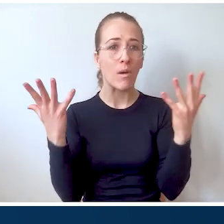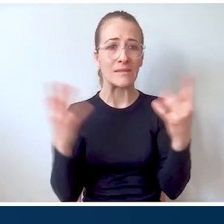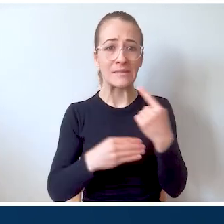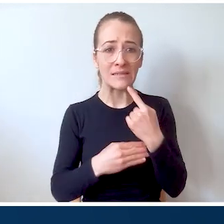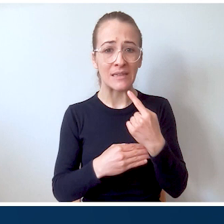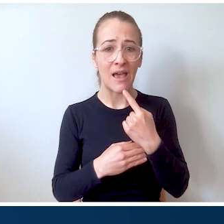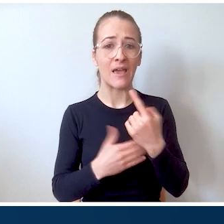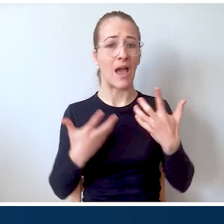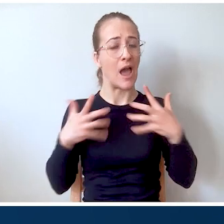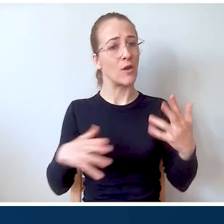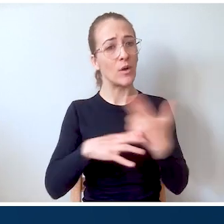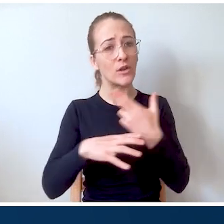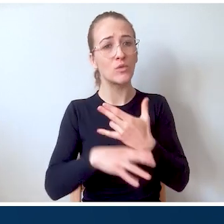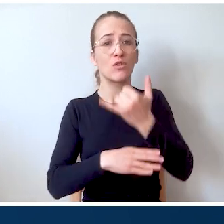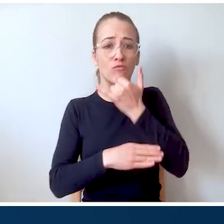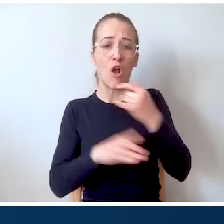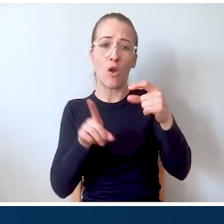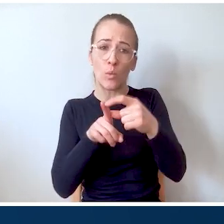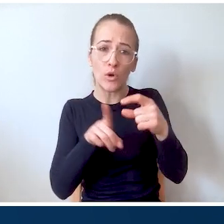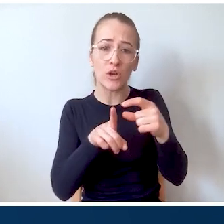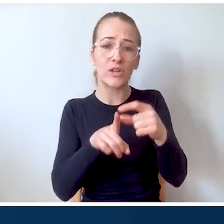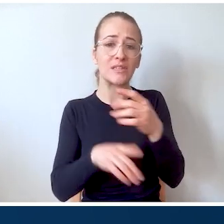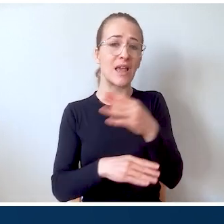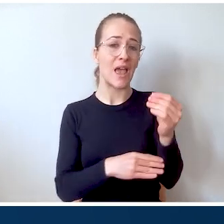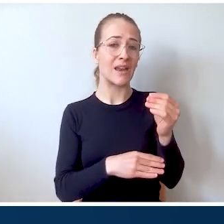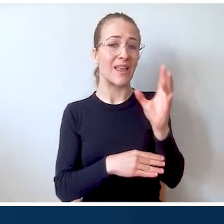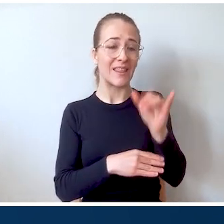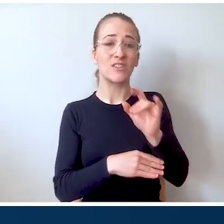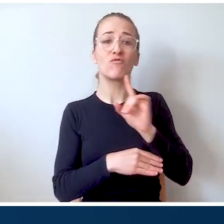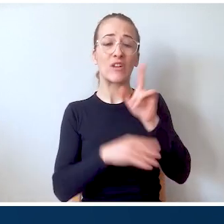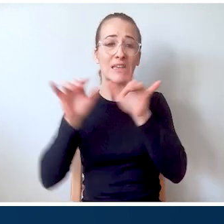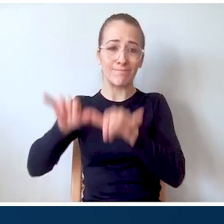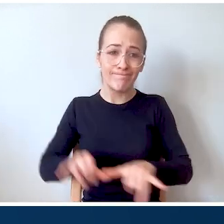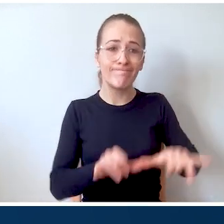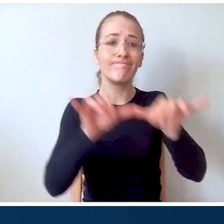I don't wanna use the wrong words." And it's a pervasive thought.